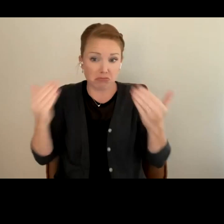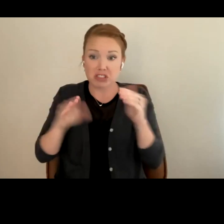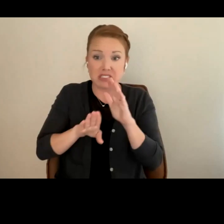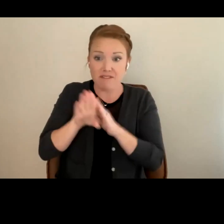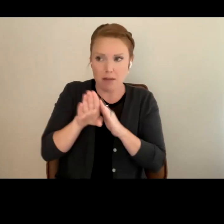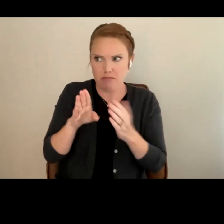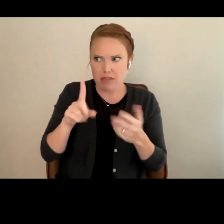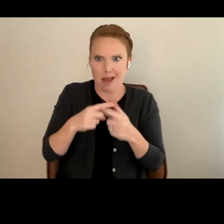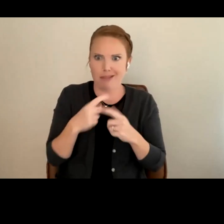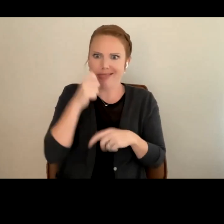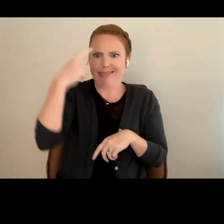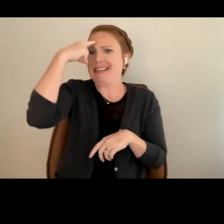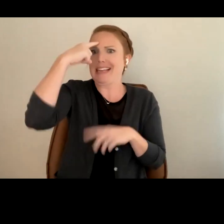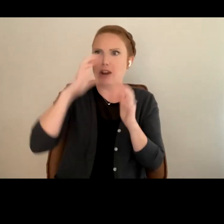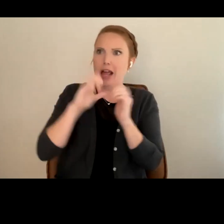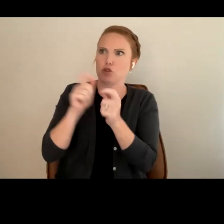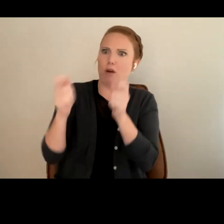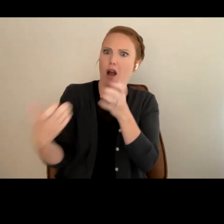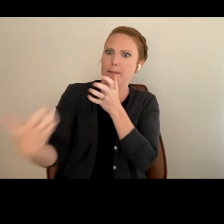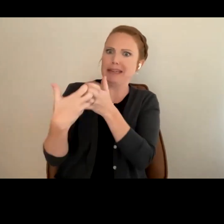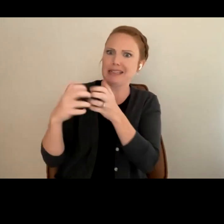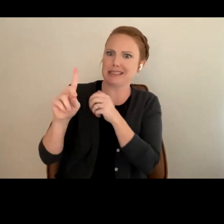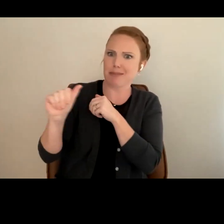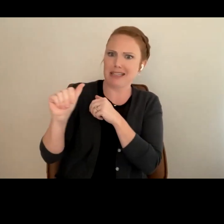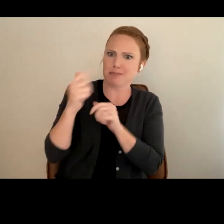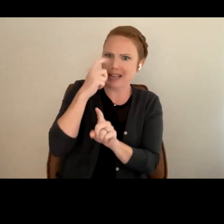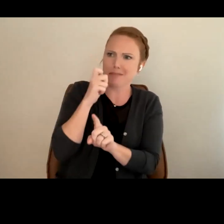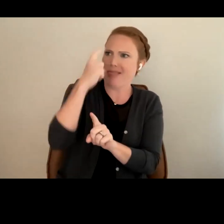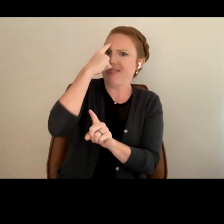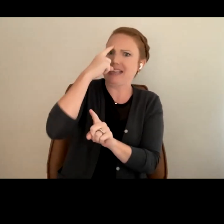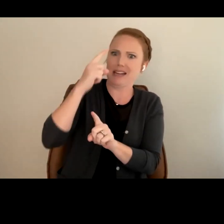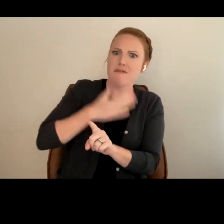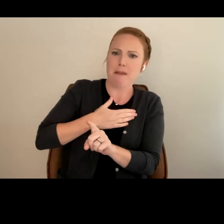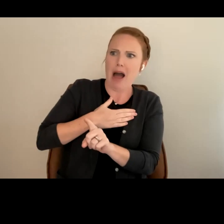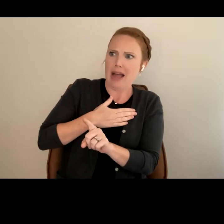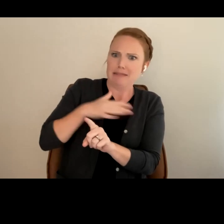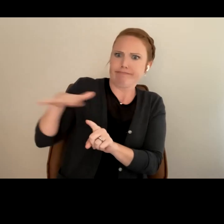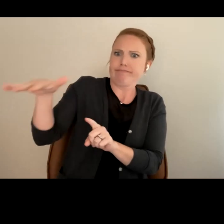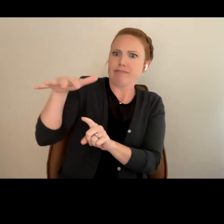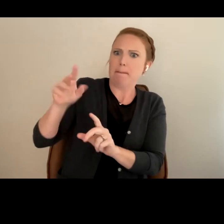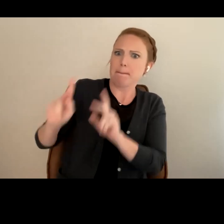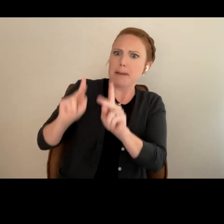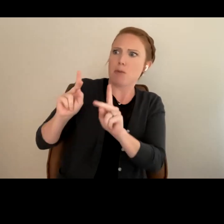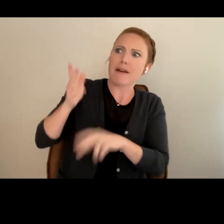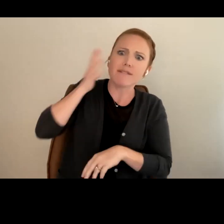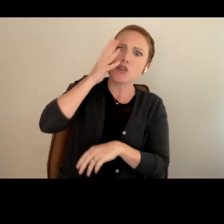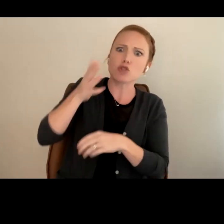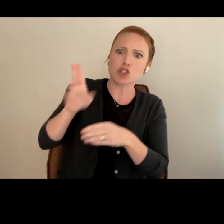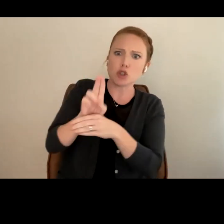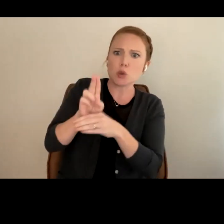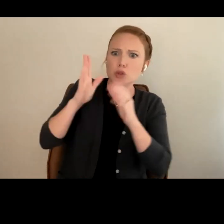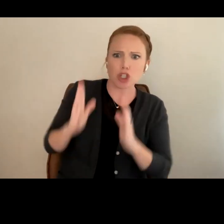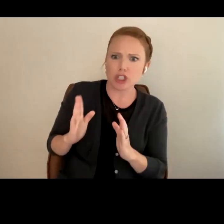I think there's multiple points where disabled people don't have any representation at all.